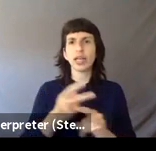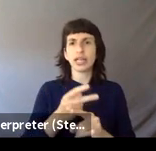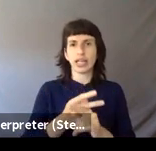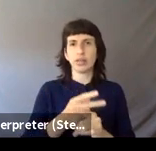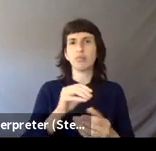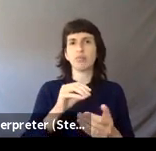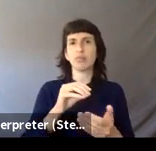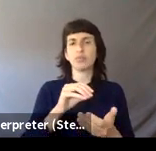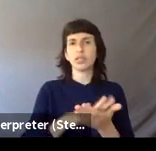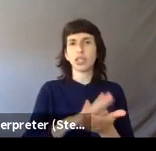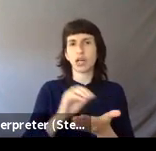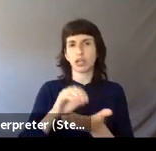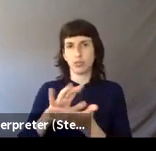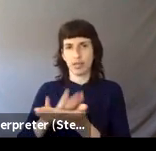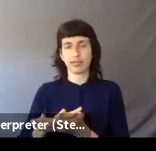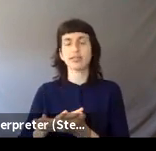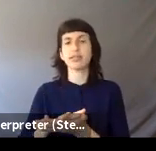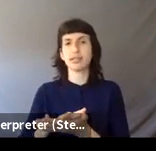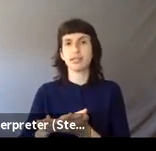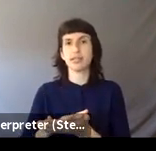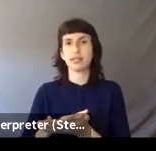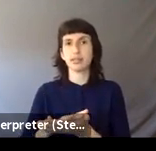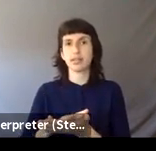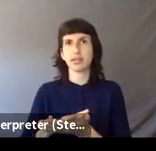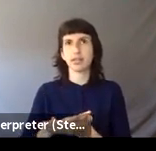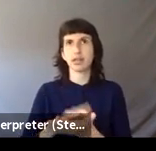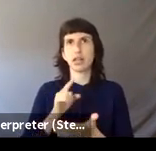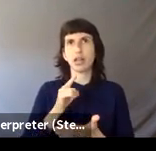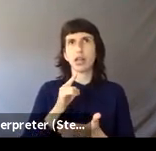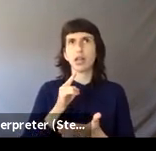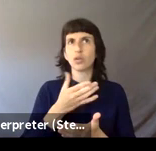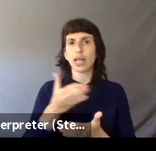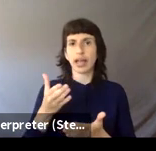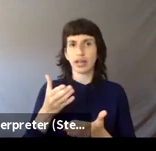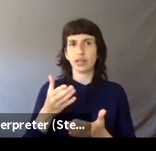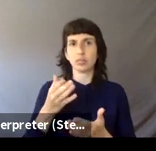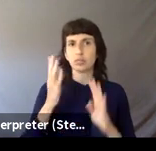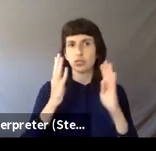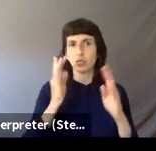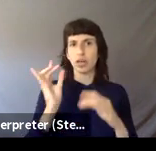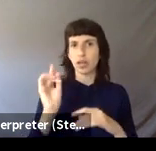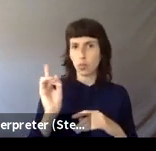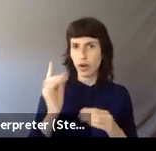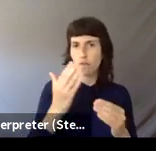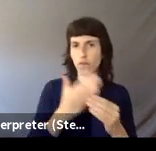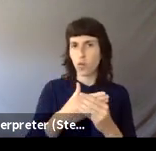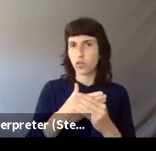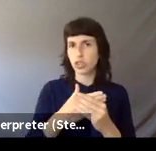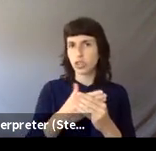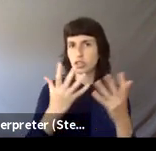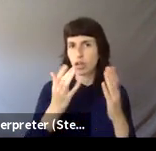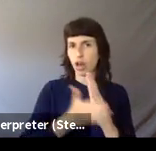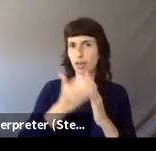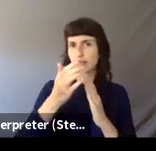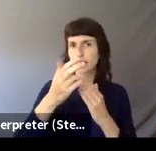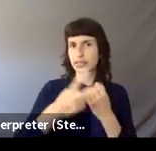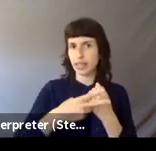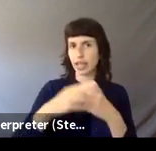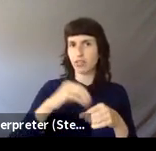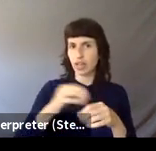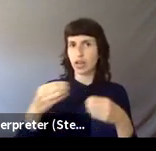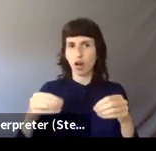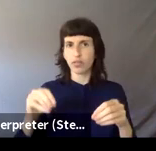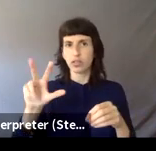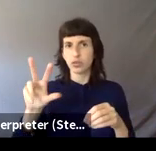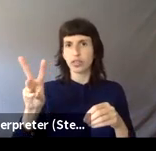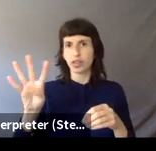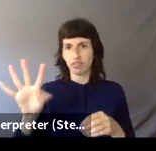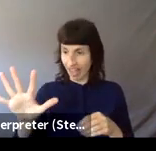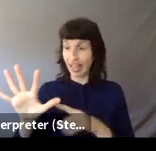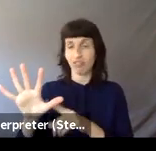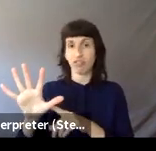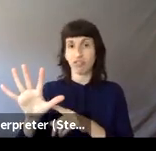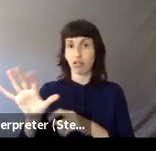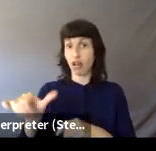Amy: I was just running through in my mind the different ways and I think what they're asking for is not an option. To take the whole thing as a big like collection, but there are certainly